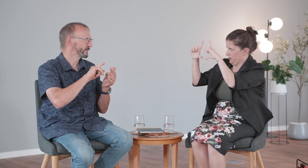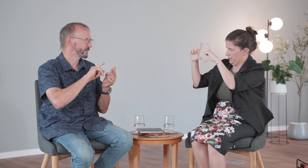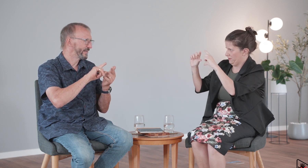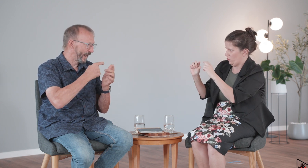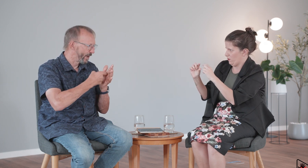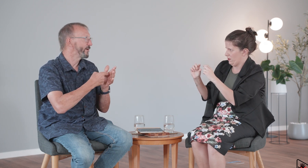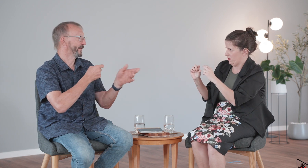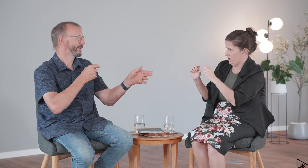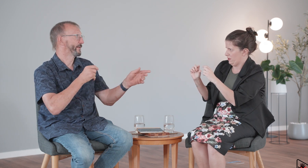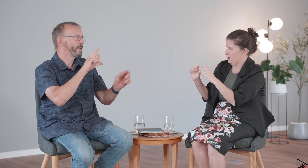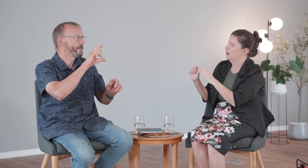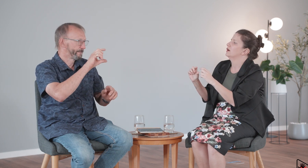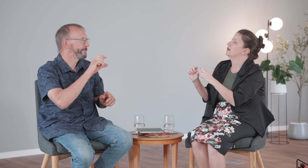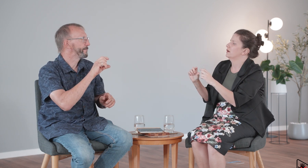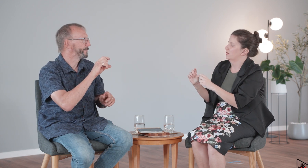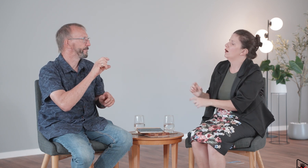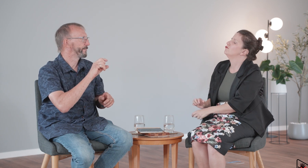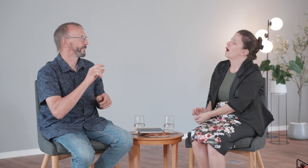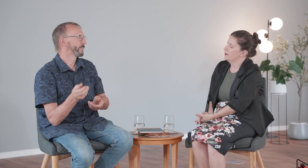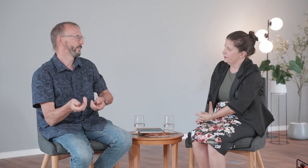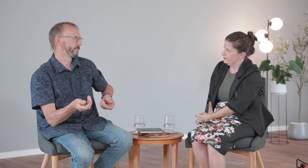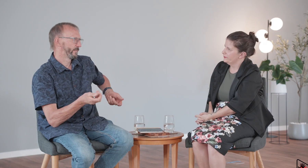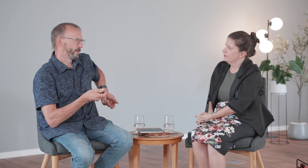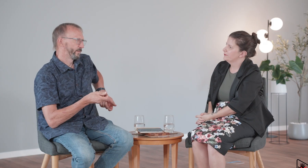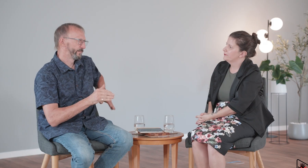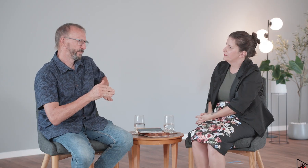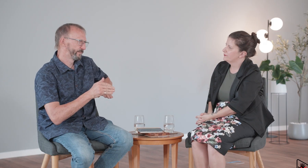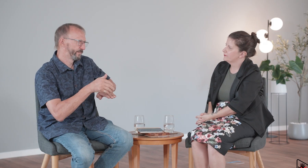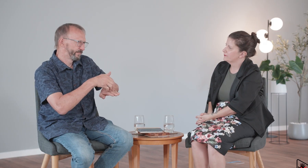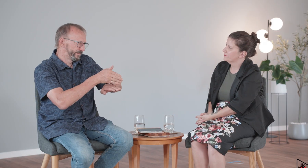the thickness? Yeah, it does. That's right. So you feed that through and